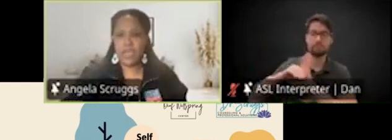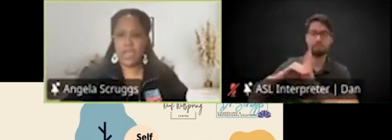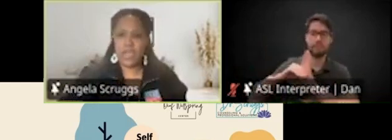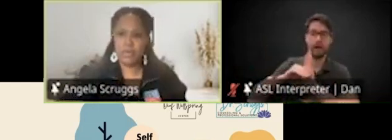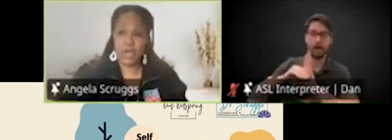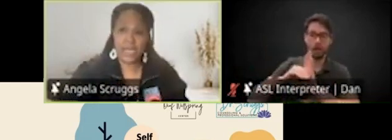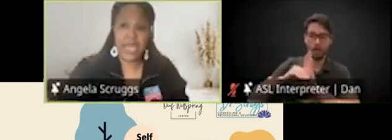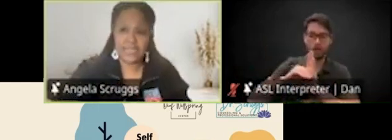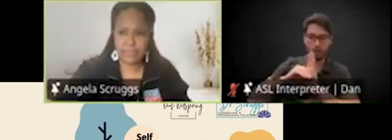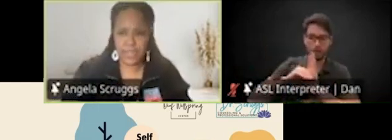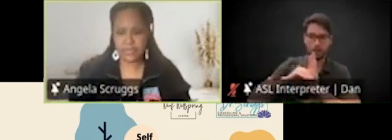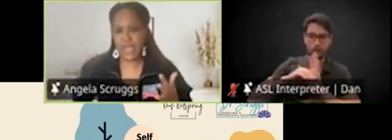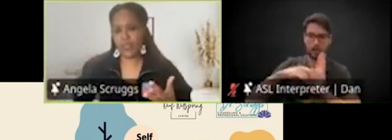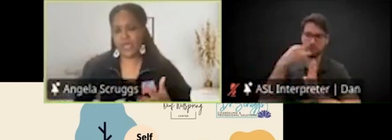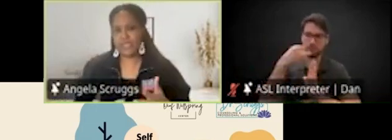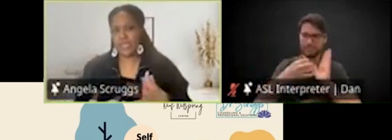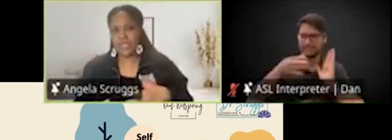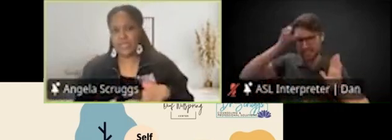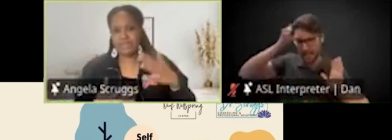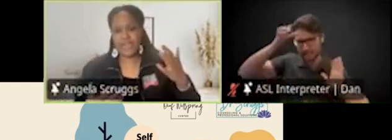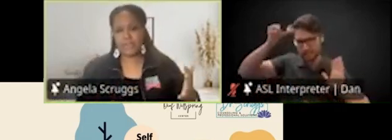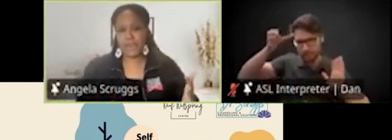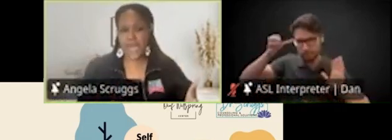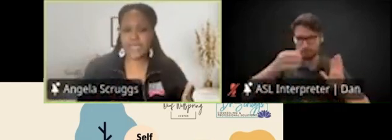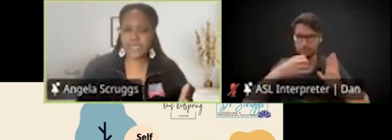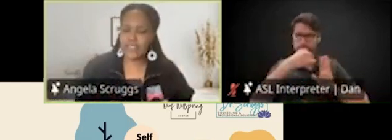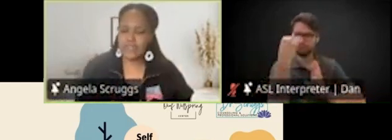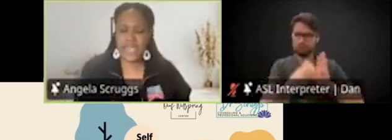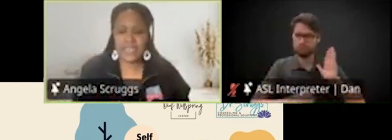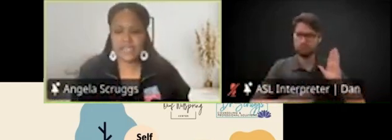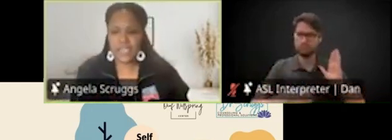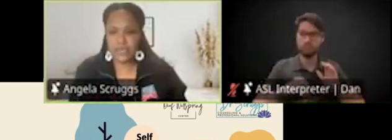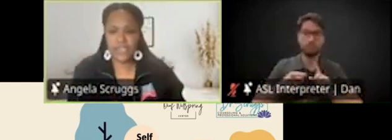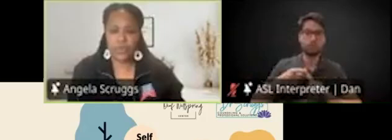um... or concept rather, that was developed by Dr. Dan Siegel